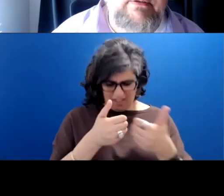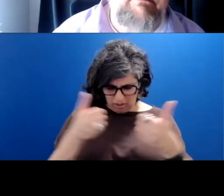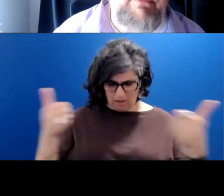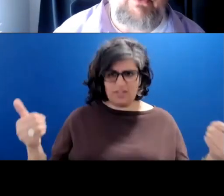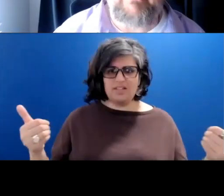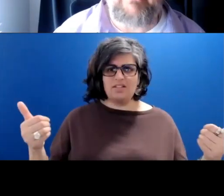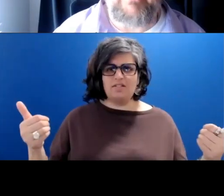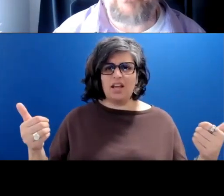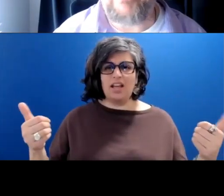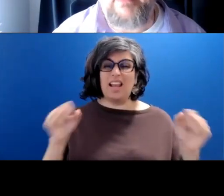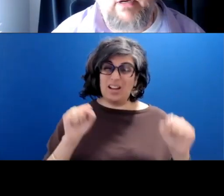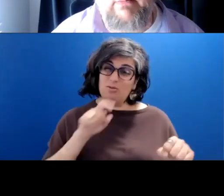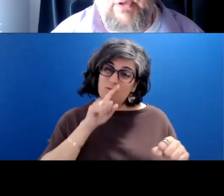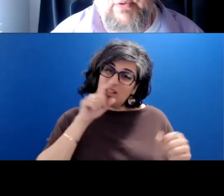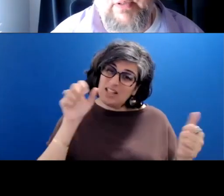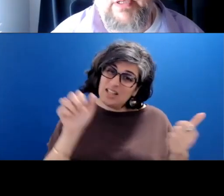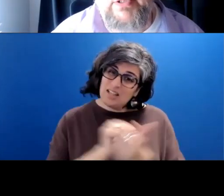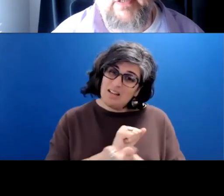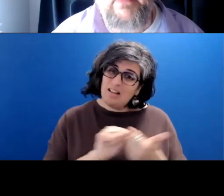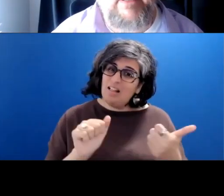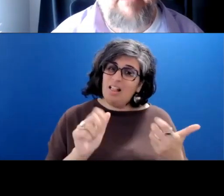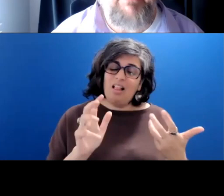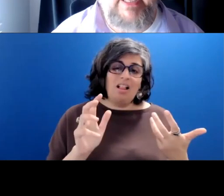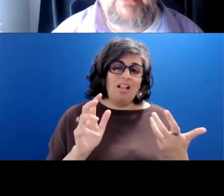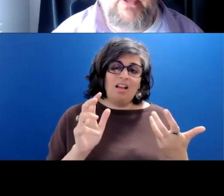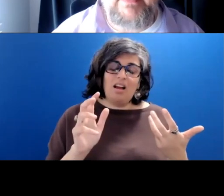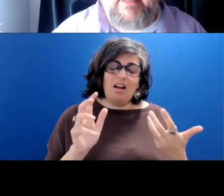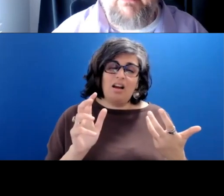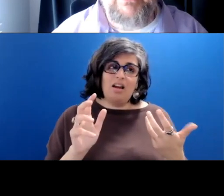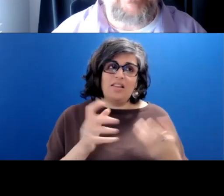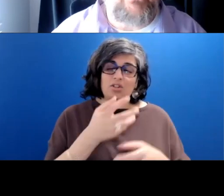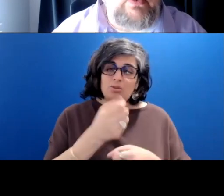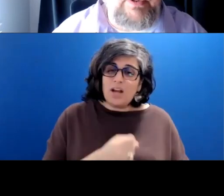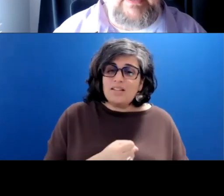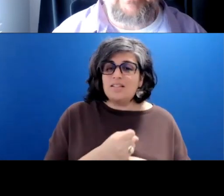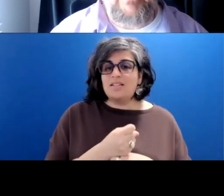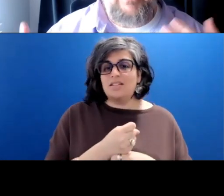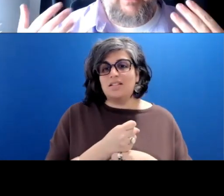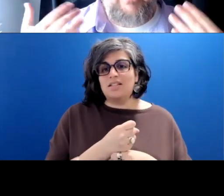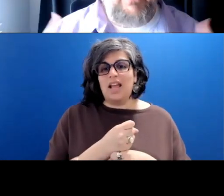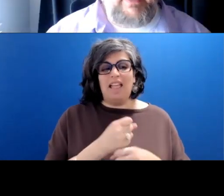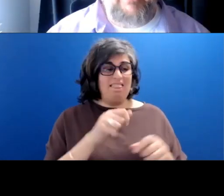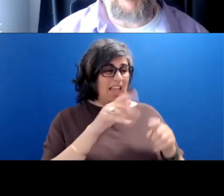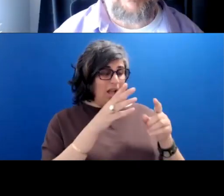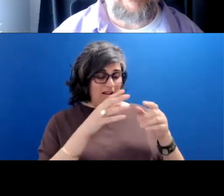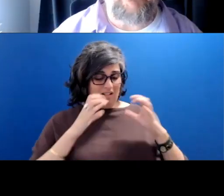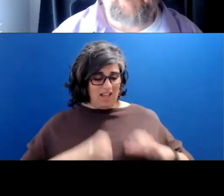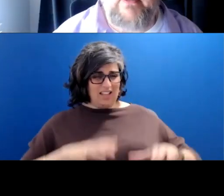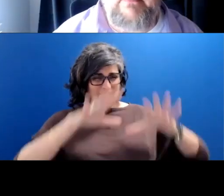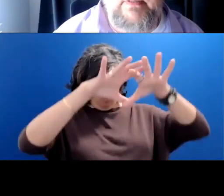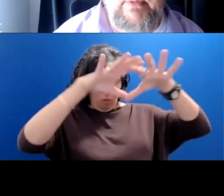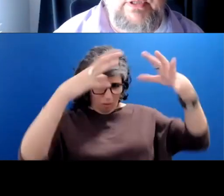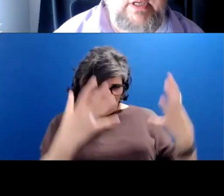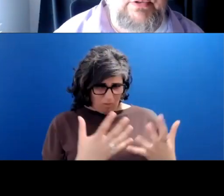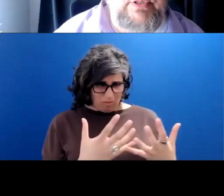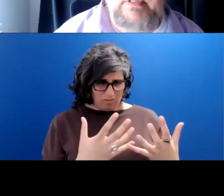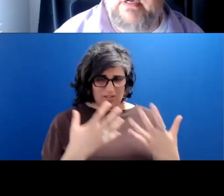to both the trust and therapeutic relationships as well as that person's wholeness and being able to heal from some of the challenges